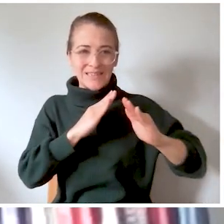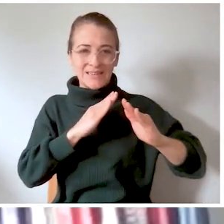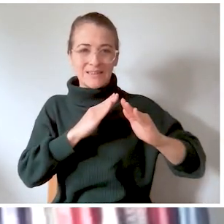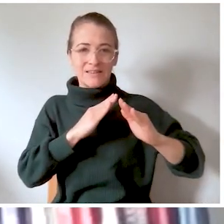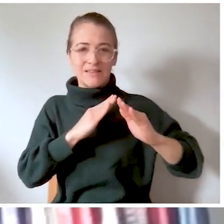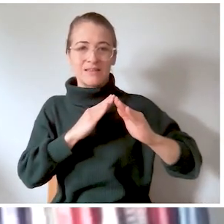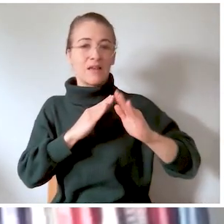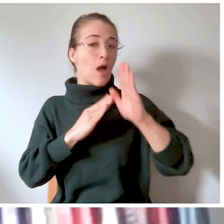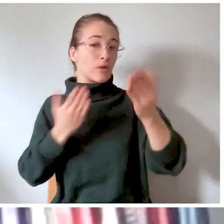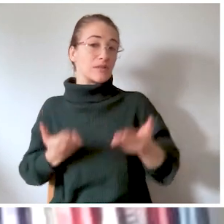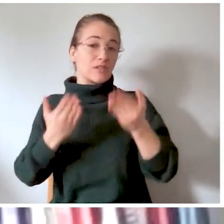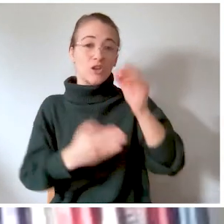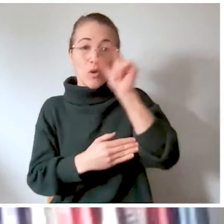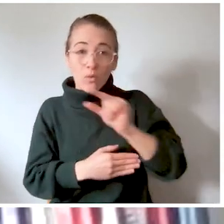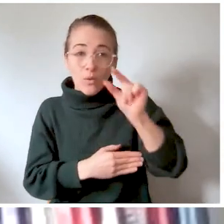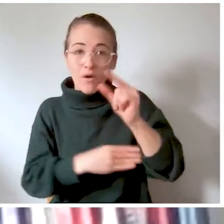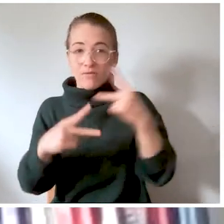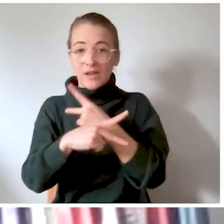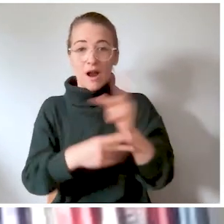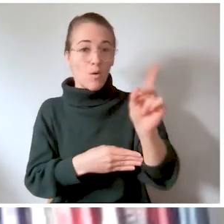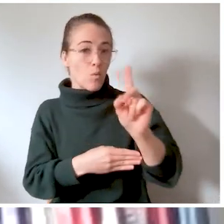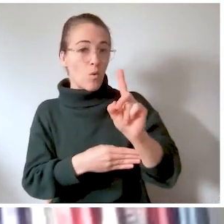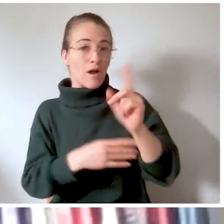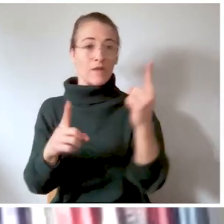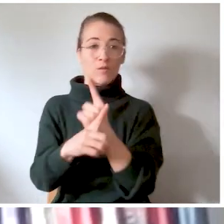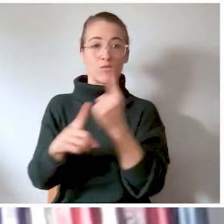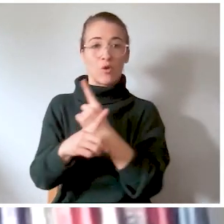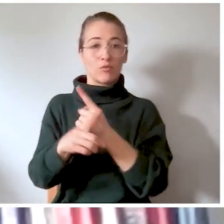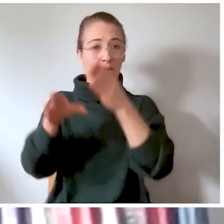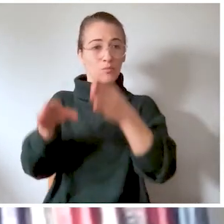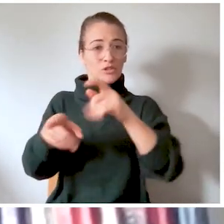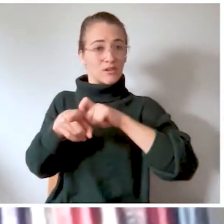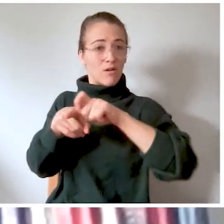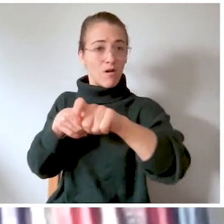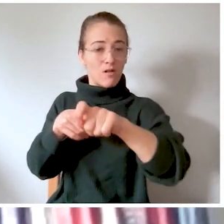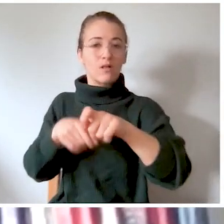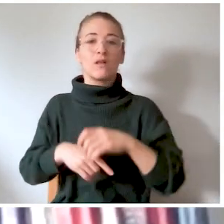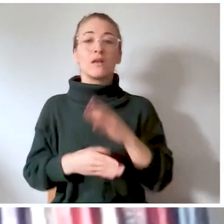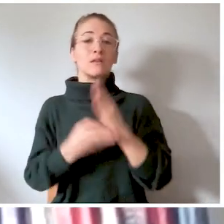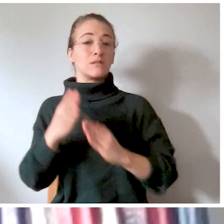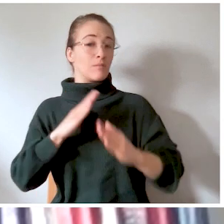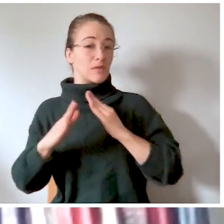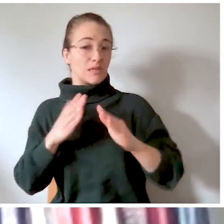Again, I would just suggest googling to figure out where the proper place is to call. Some cities actually or towns even